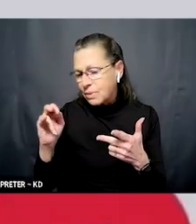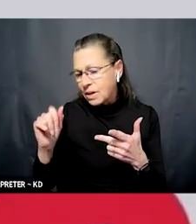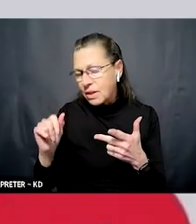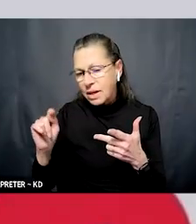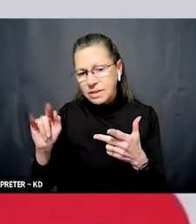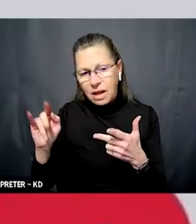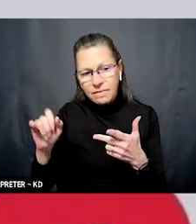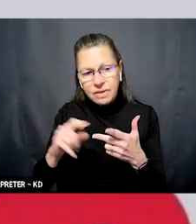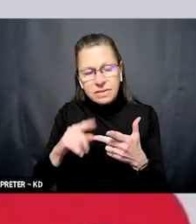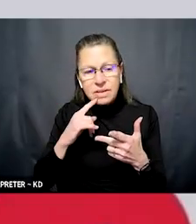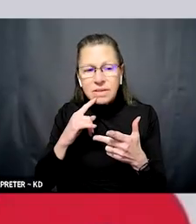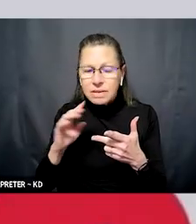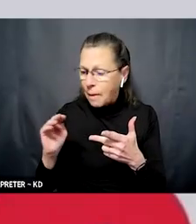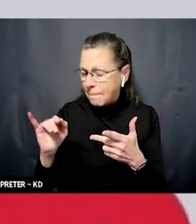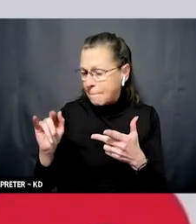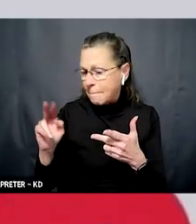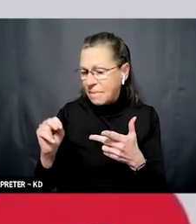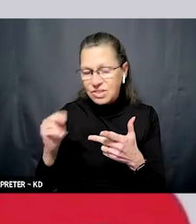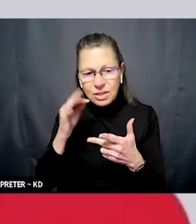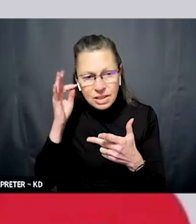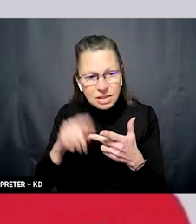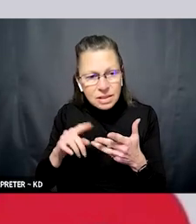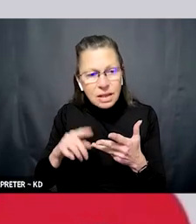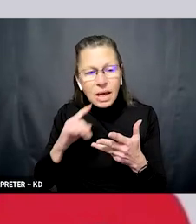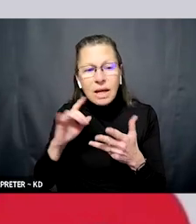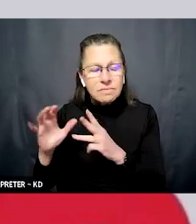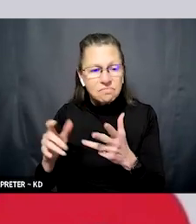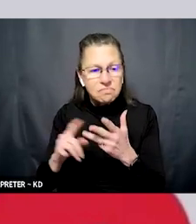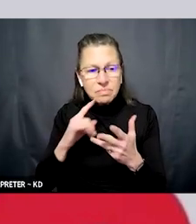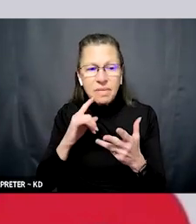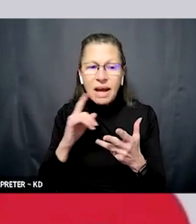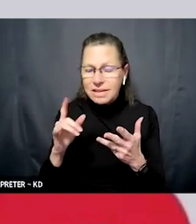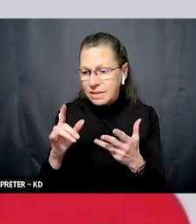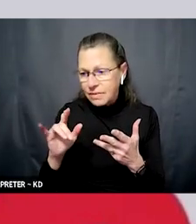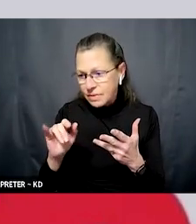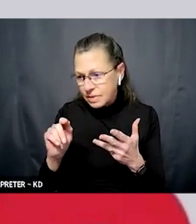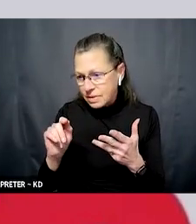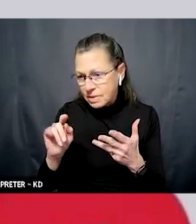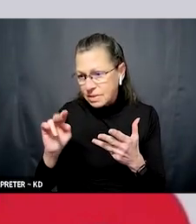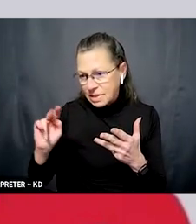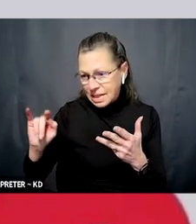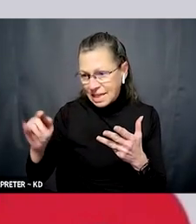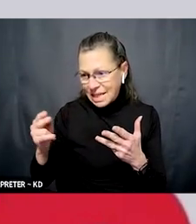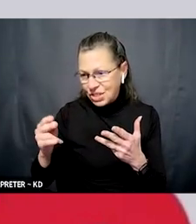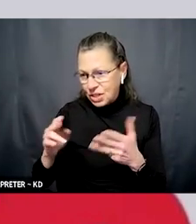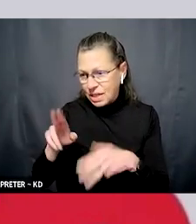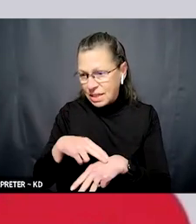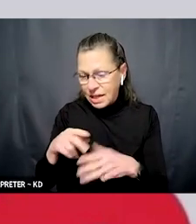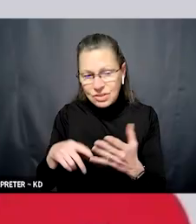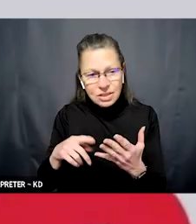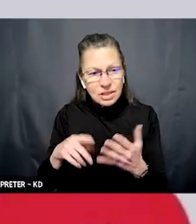Mission Indians, Gabrieleño Band of Mission Indians – Kizh Nation, Yuhaaviatam of San